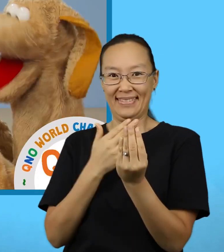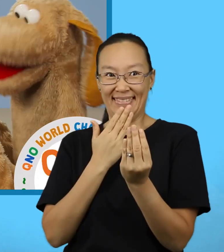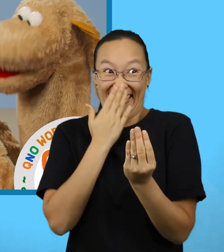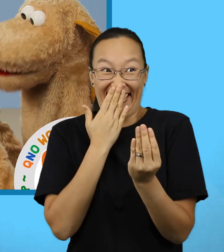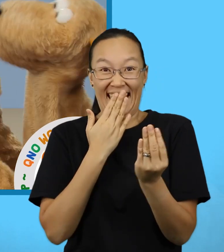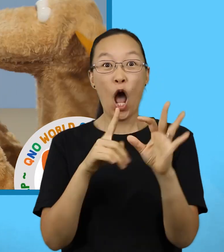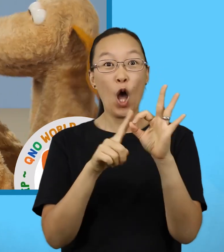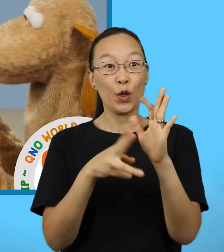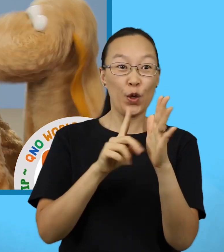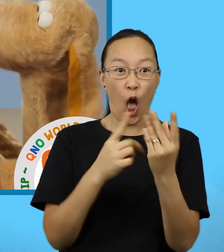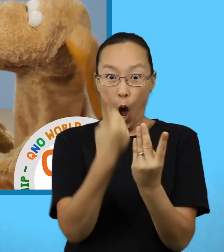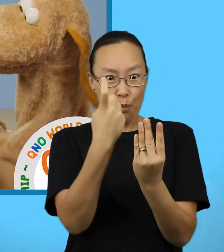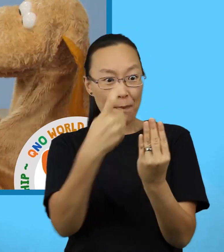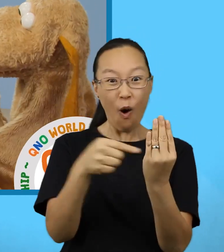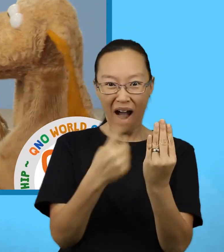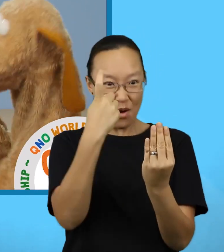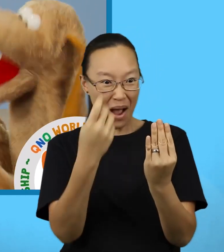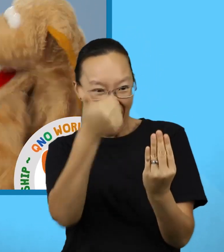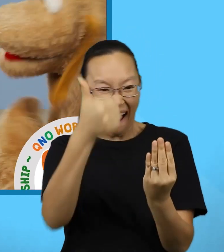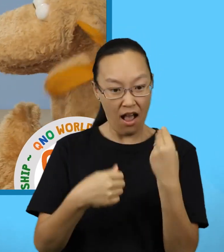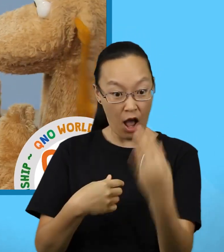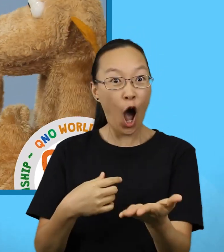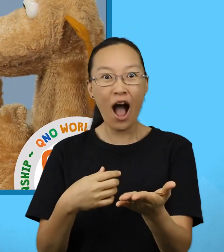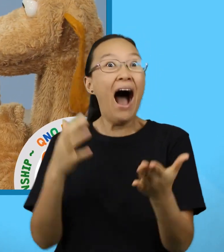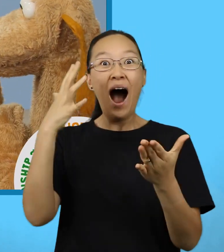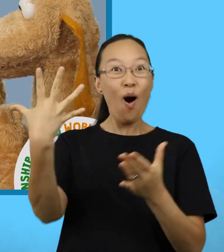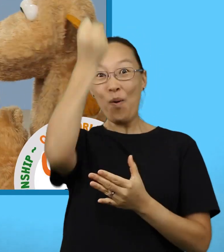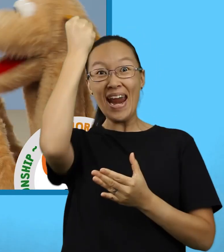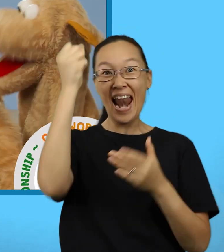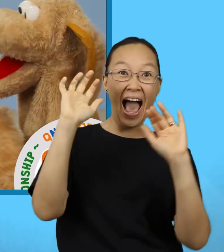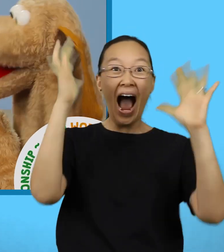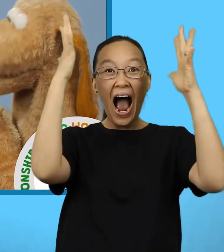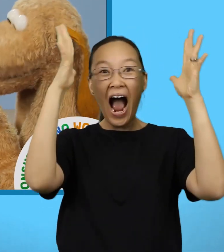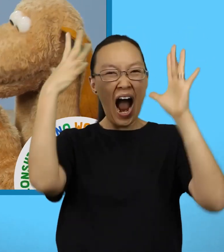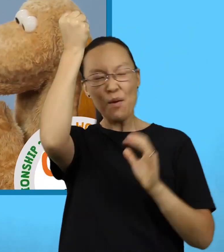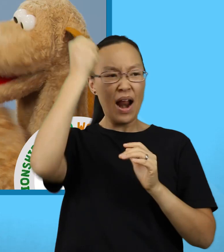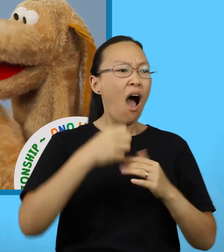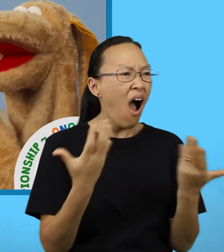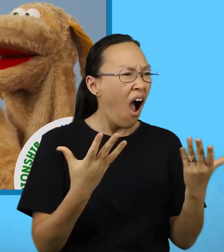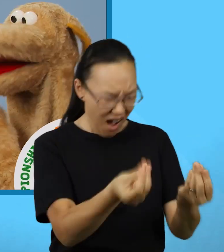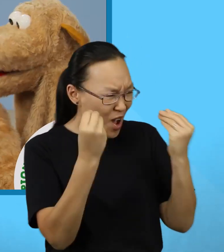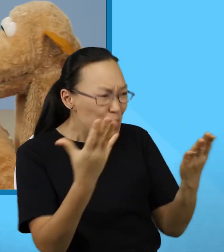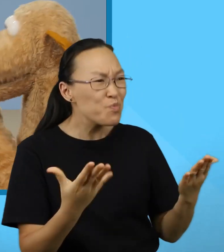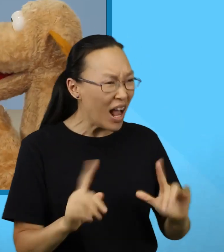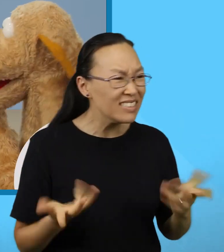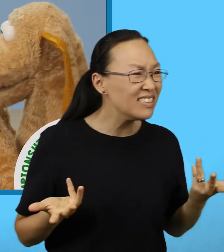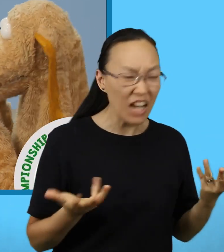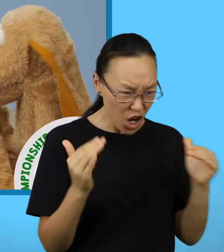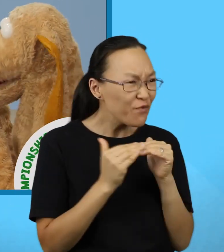QNO! I win! [Announcer] Well I'm not sure that's quite the rules, but it looks like Scruff is the winner.